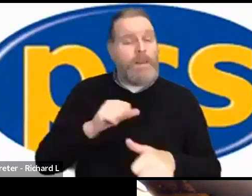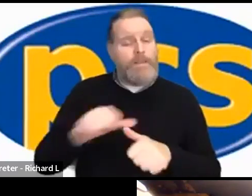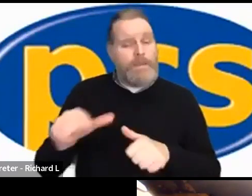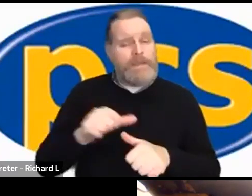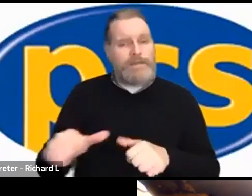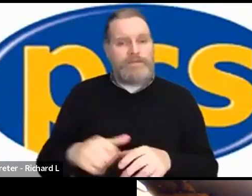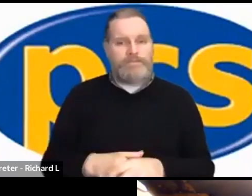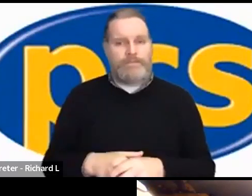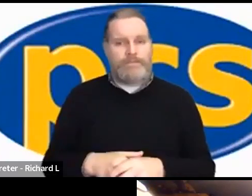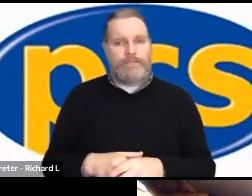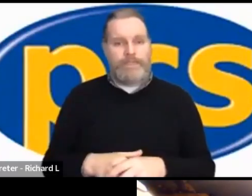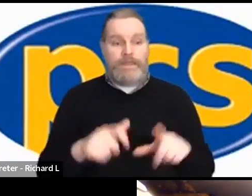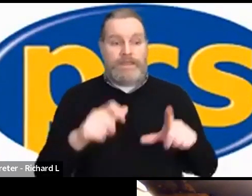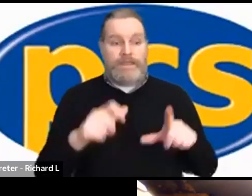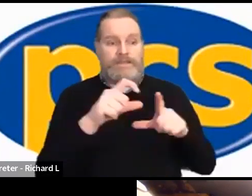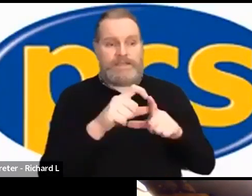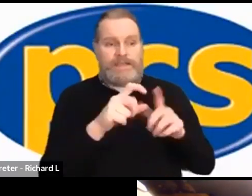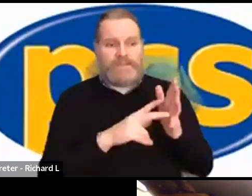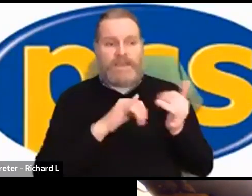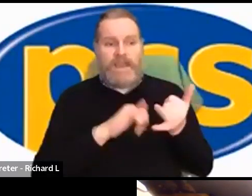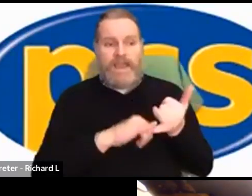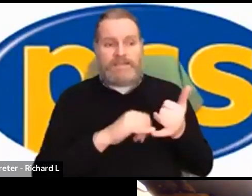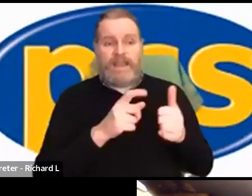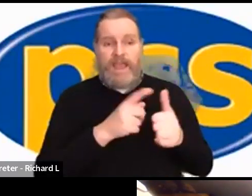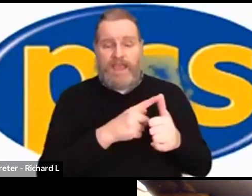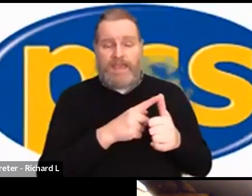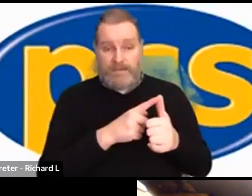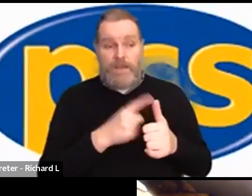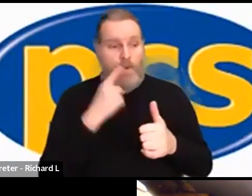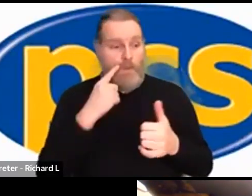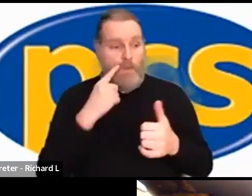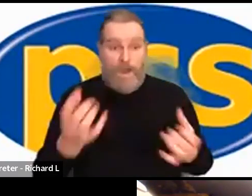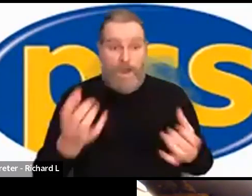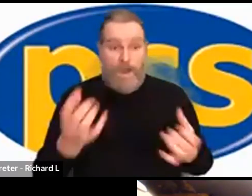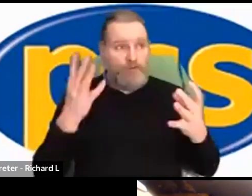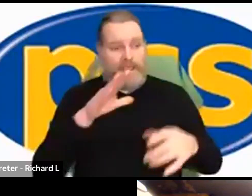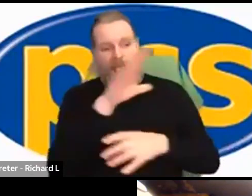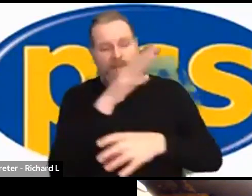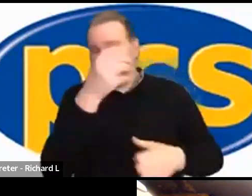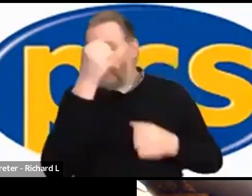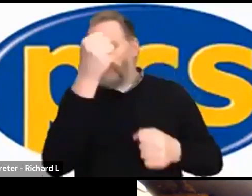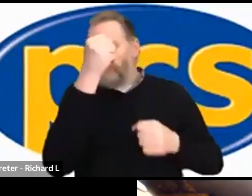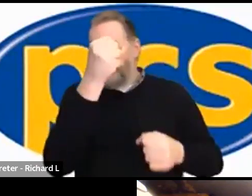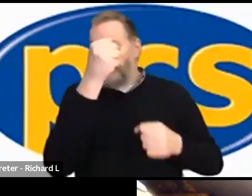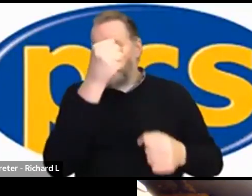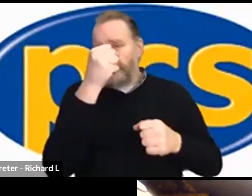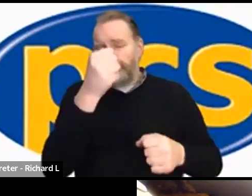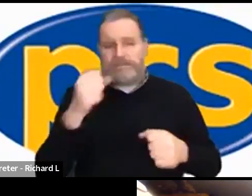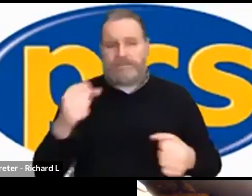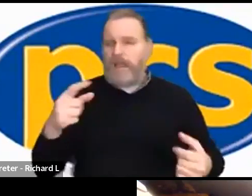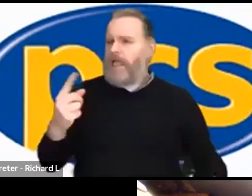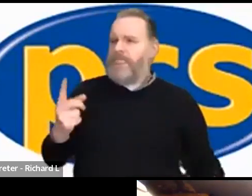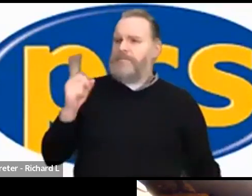In fact, we know from the e Dvsa that it got right e Dvsa that it got right under senior management's noses when the pig the pick pickets were actually